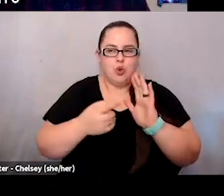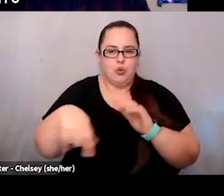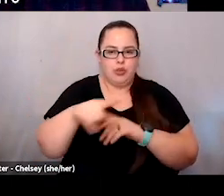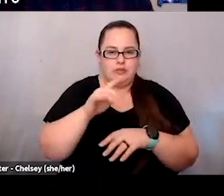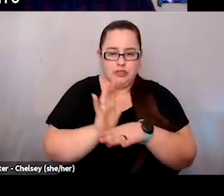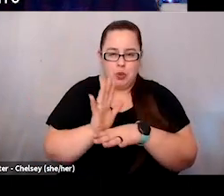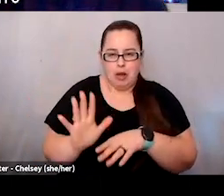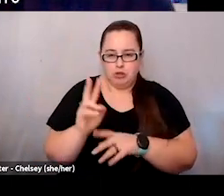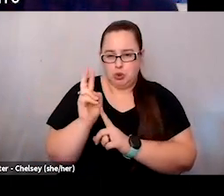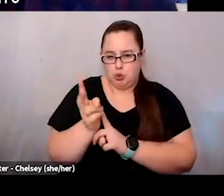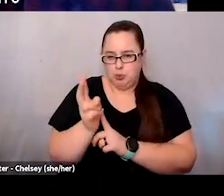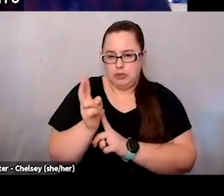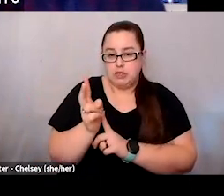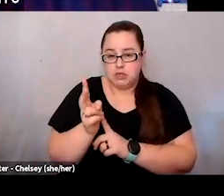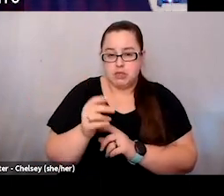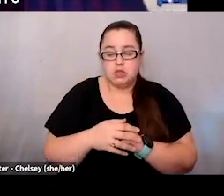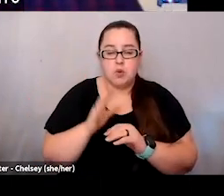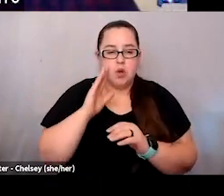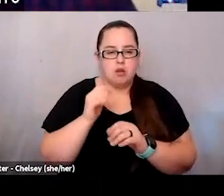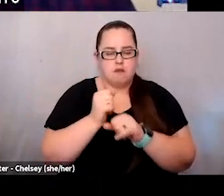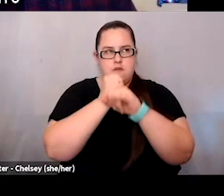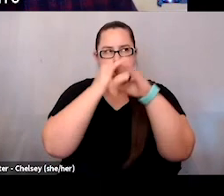have a quick video, let me look at my time, see what I have here. I want to show this